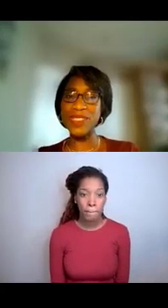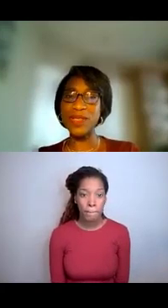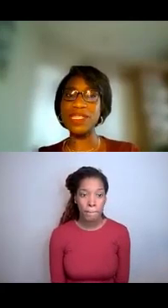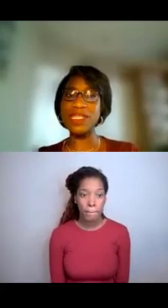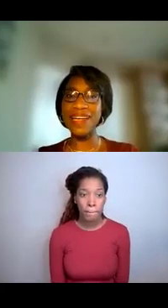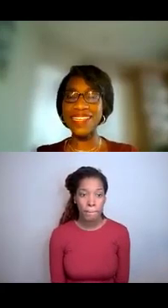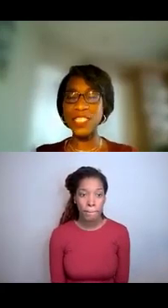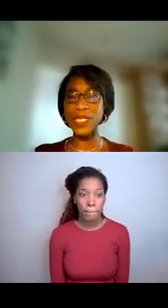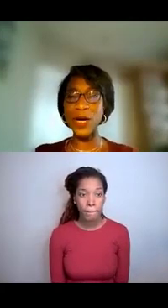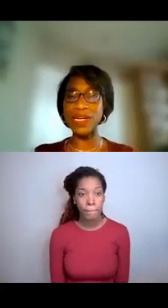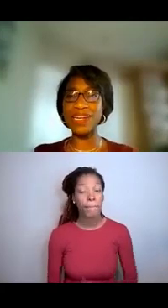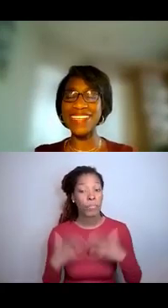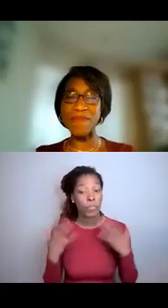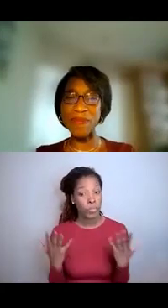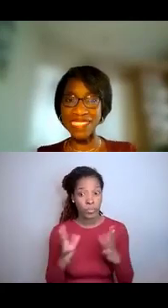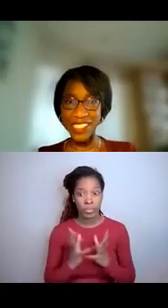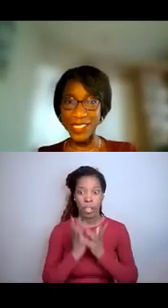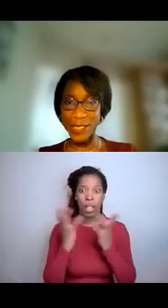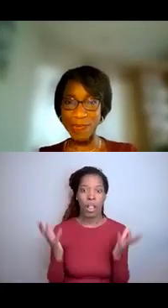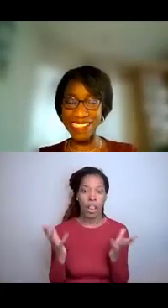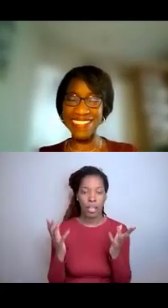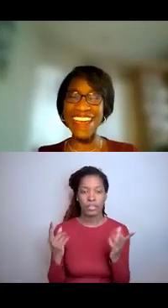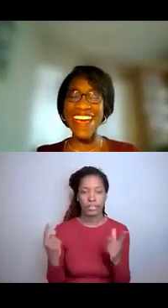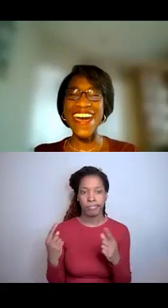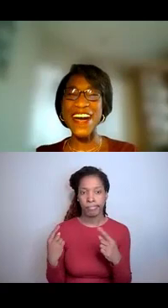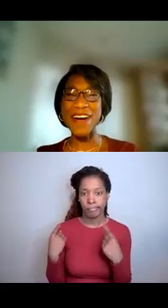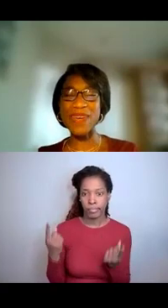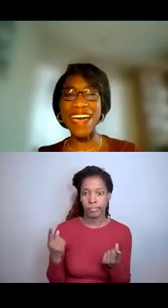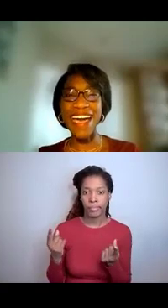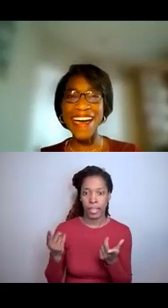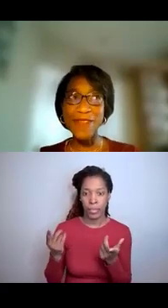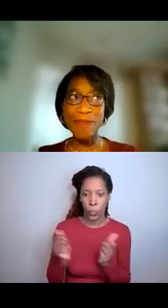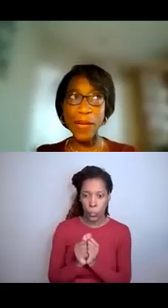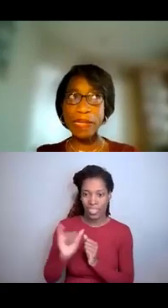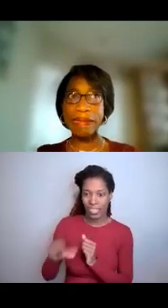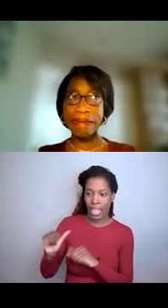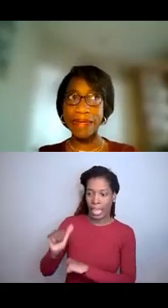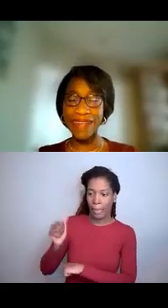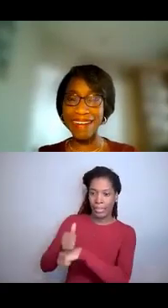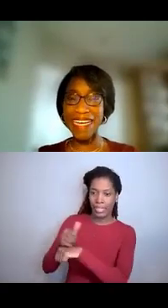So there's a lot that's been going on in the implementation space. We have about a year